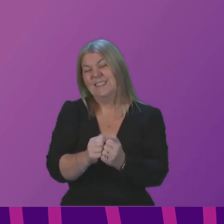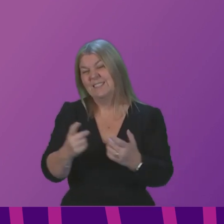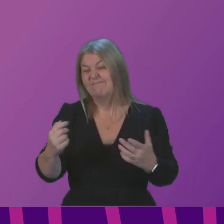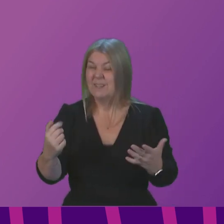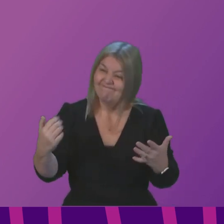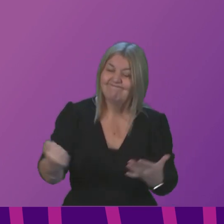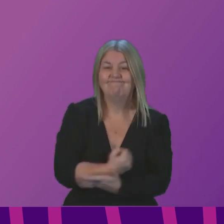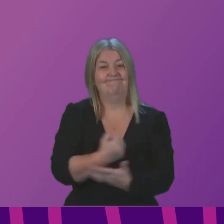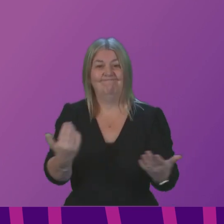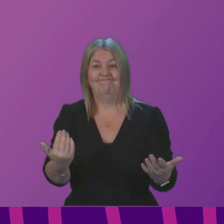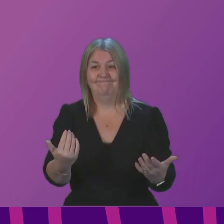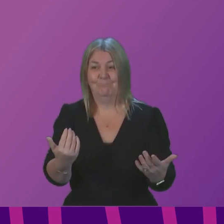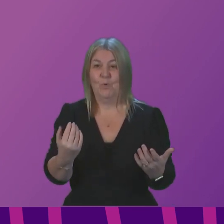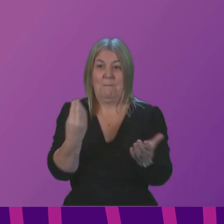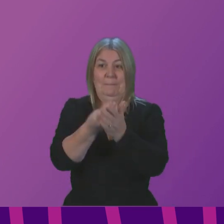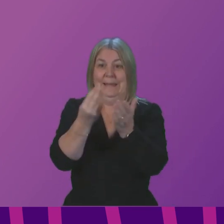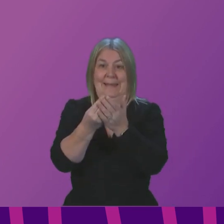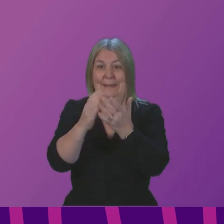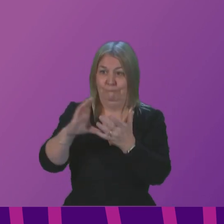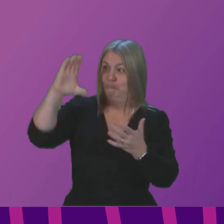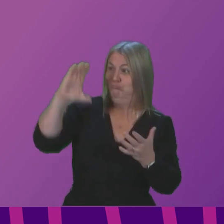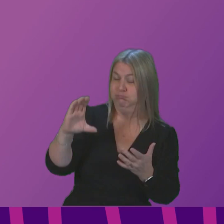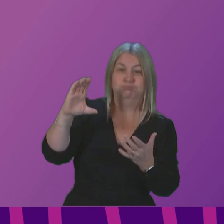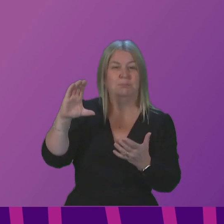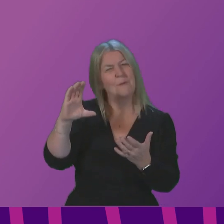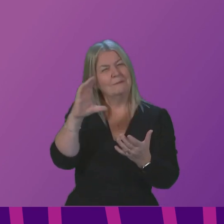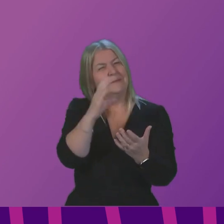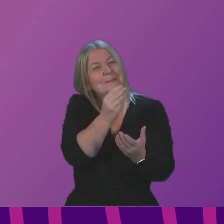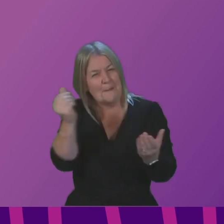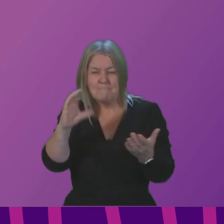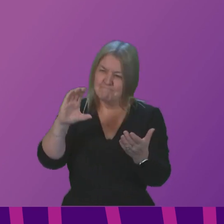a statement of fact—but, within the resources that we have, we are seeking to ensure that